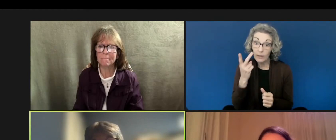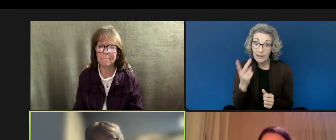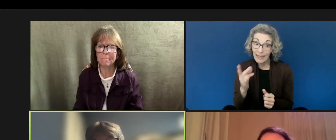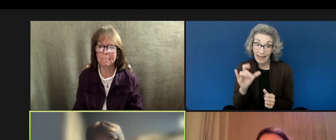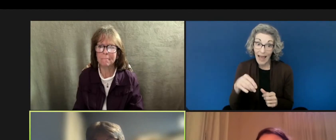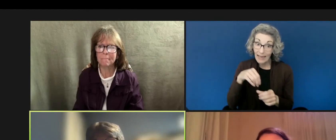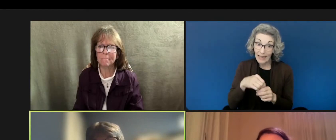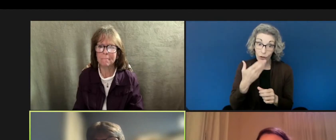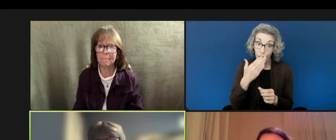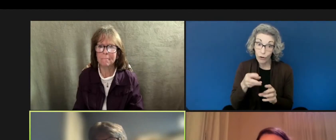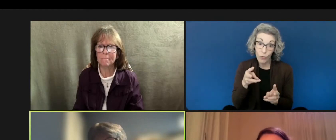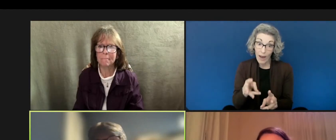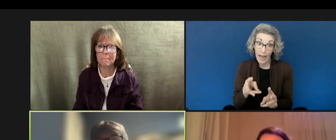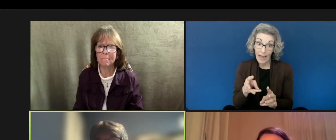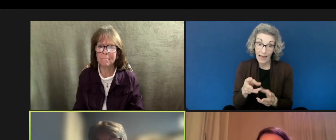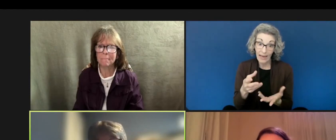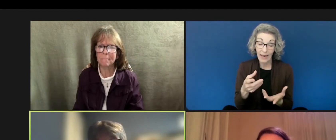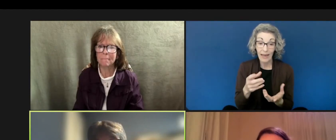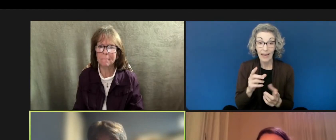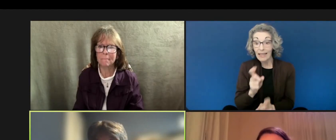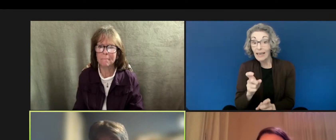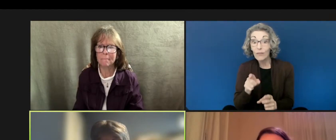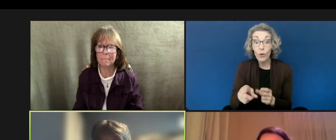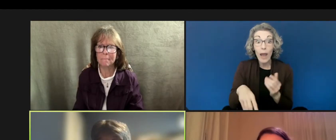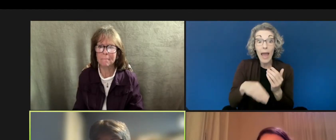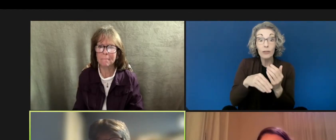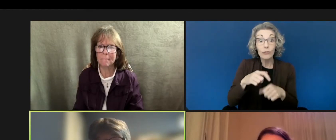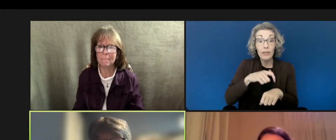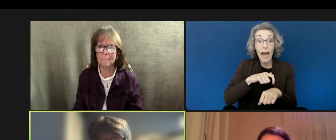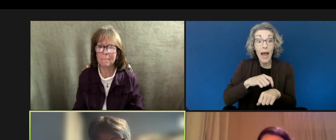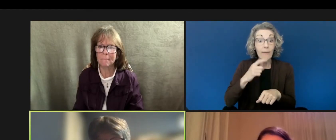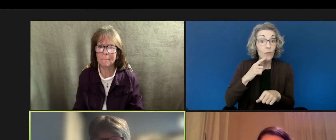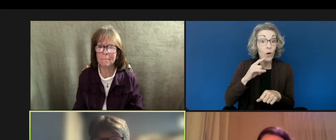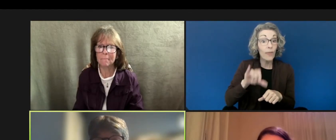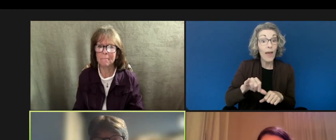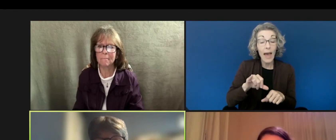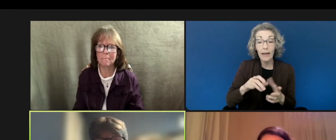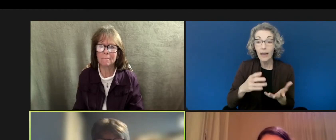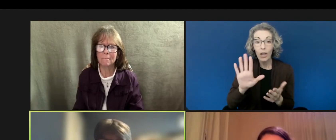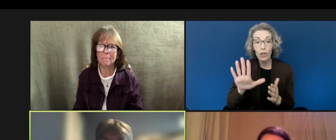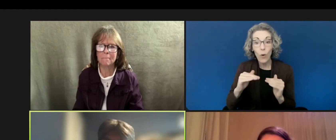of getting extra time for example, some of your peers, the other students,